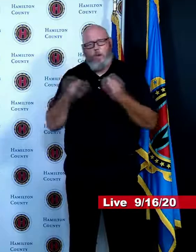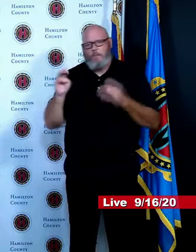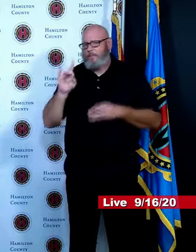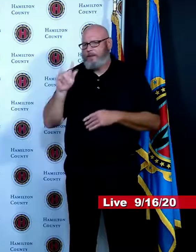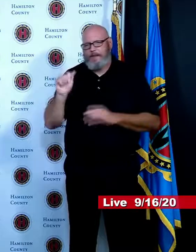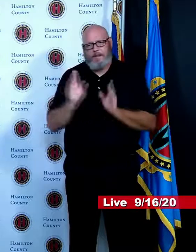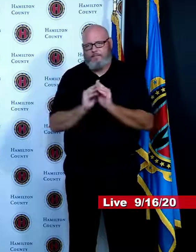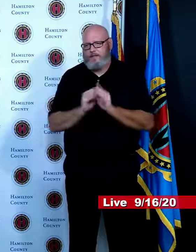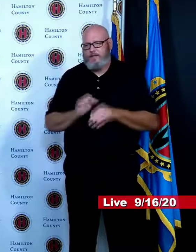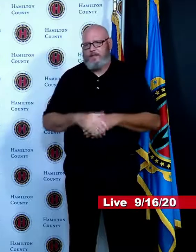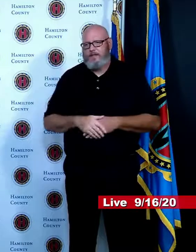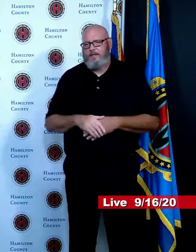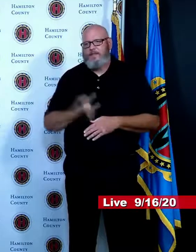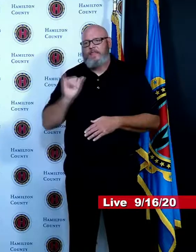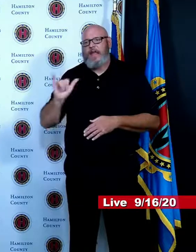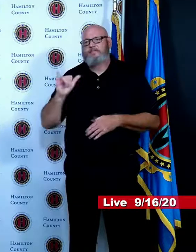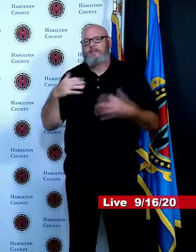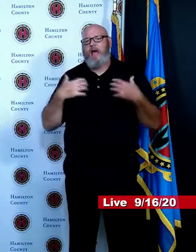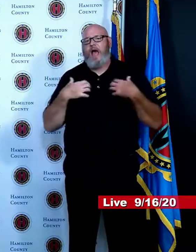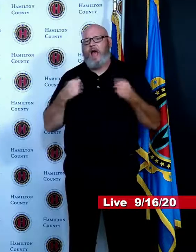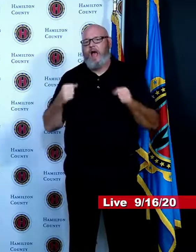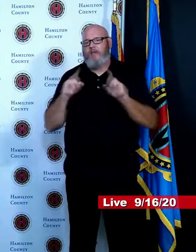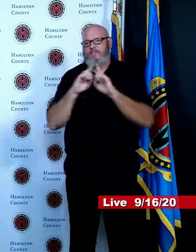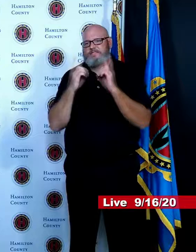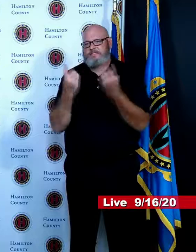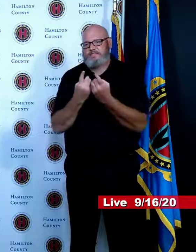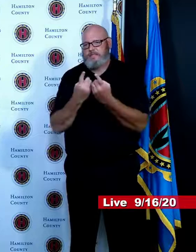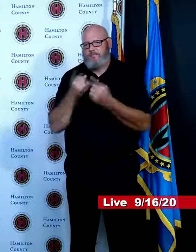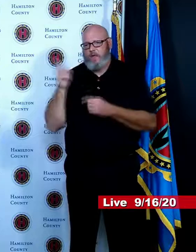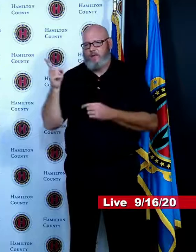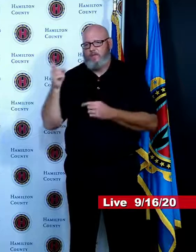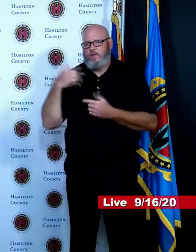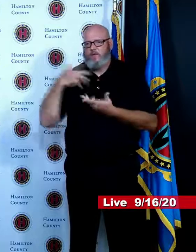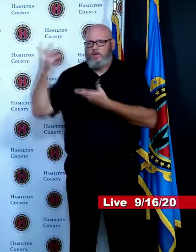we get a lot of information around that and that has it's all it's occurred on Wednesday